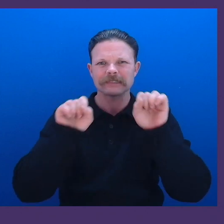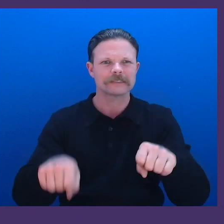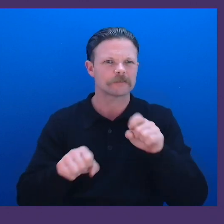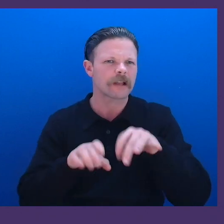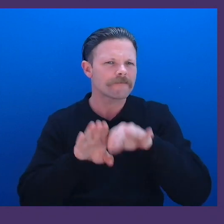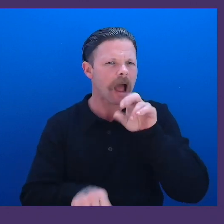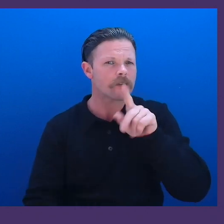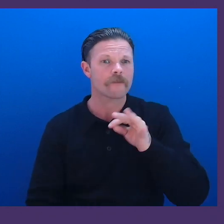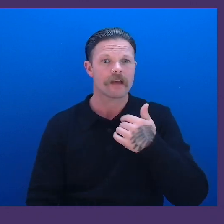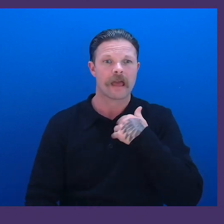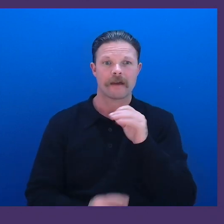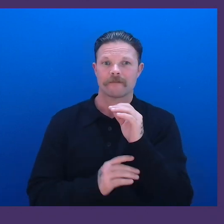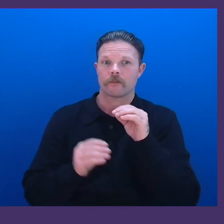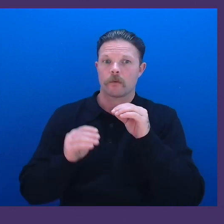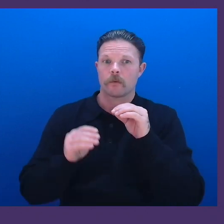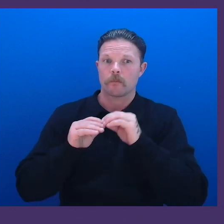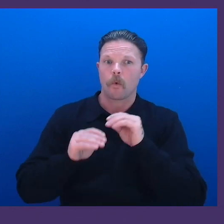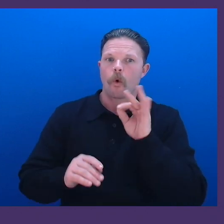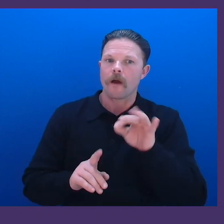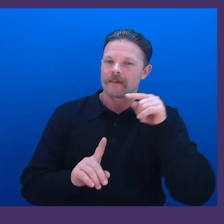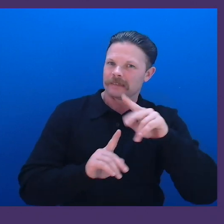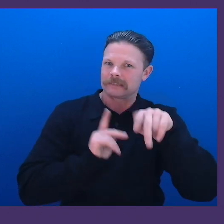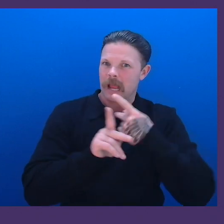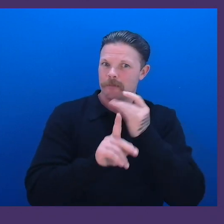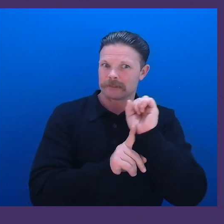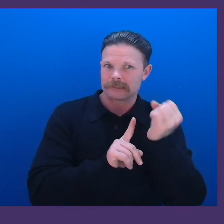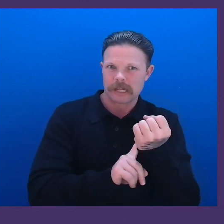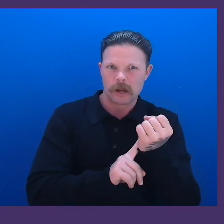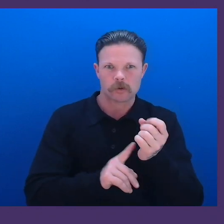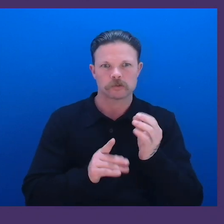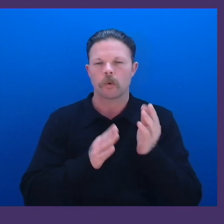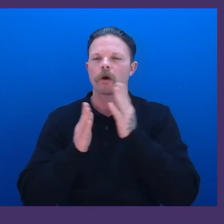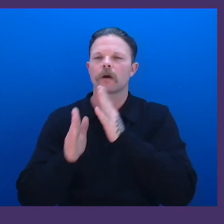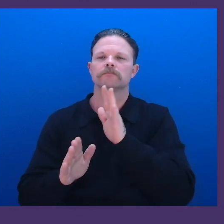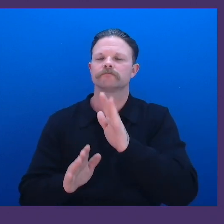So, when you have those risks mapped, then you can proceed to scalable measurements.